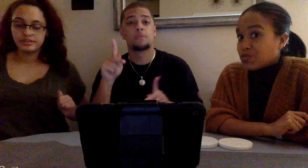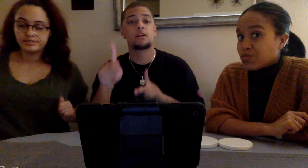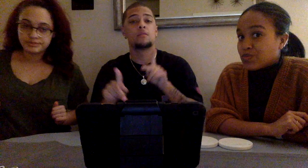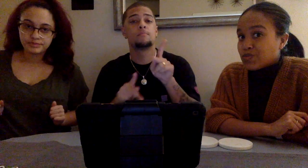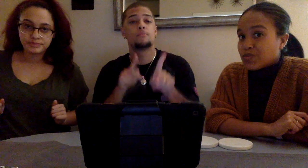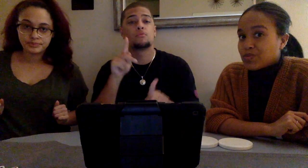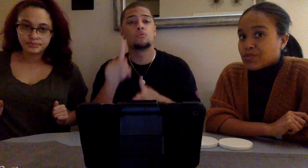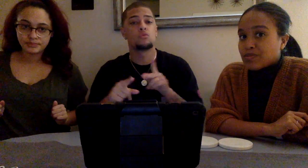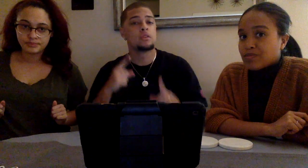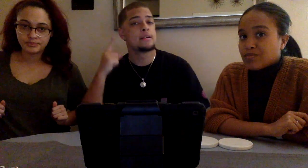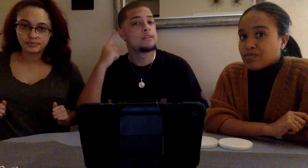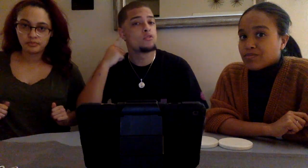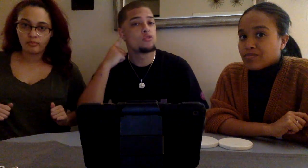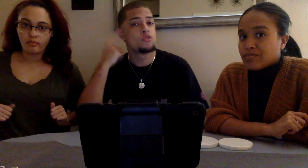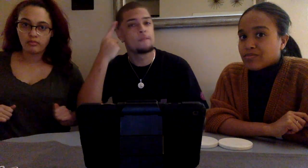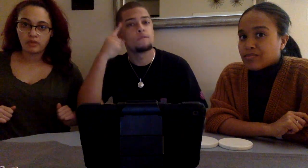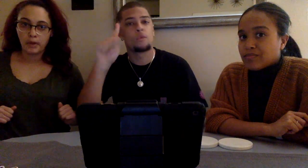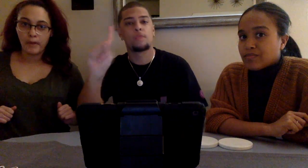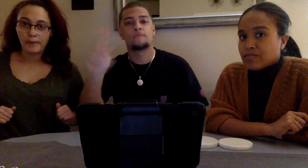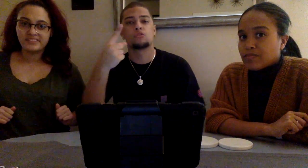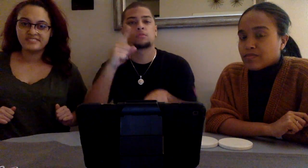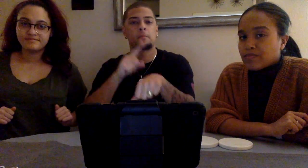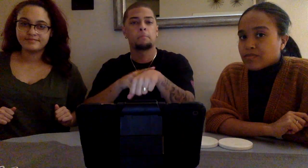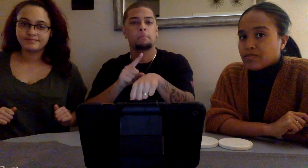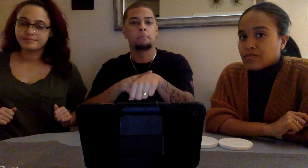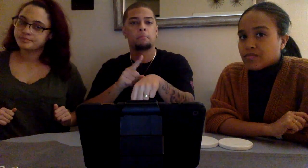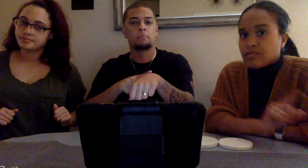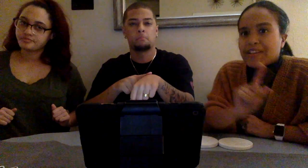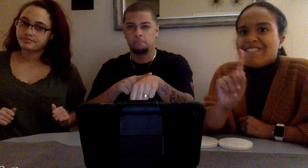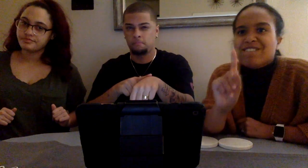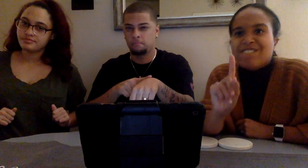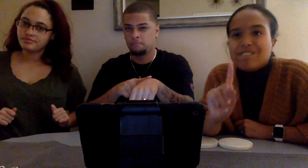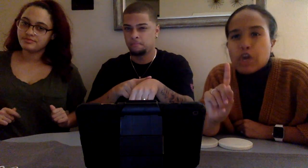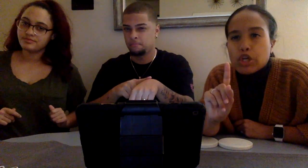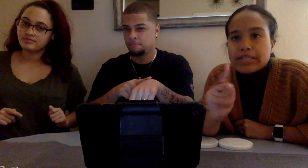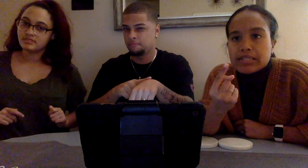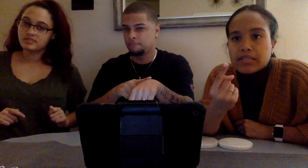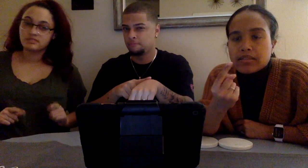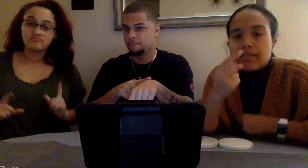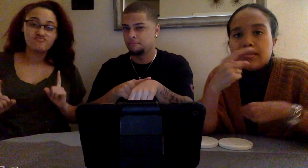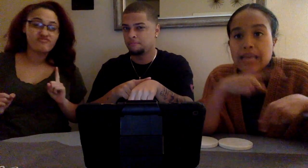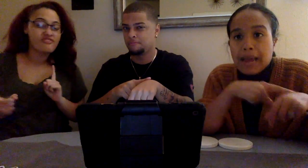"People hearing for the first time" Daisy & V: FIRST TIME!